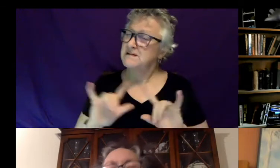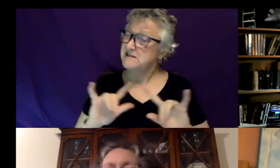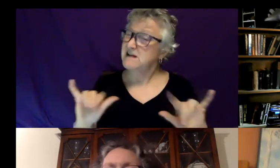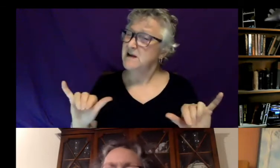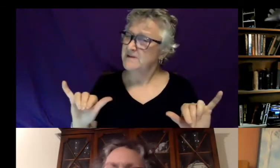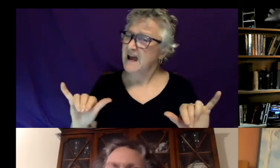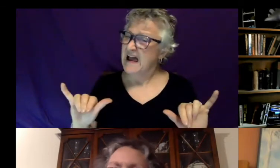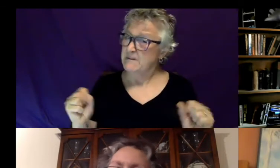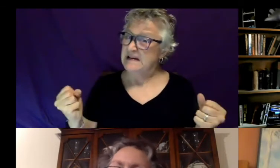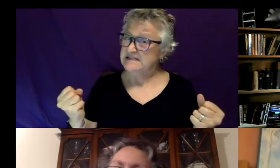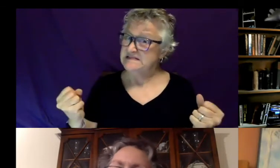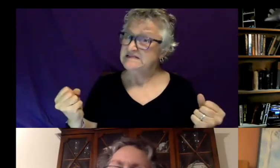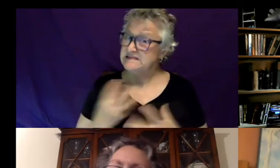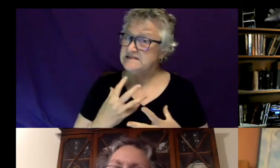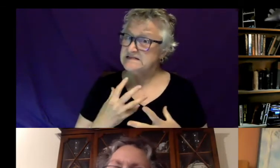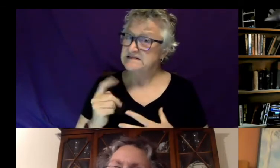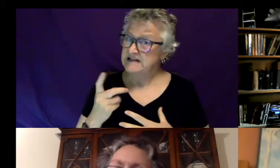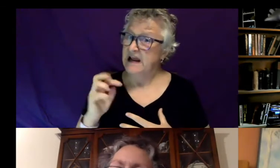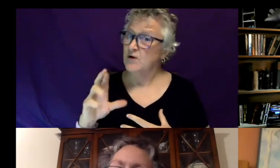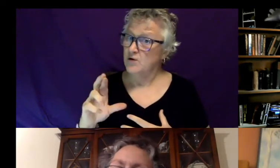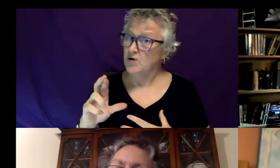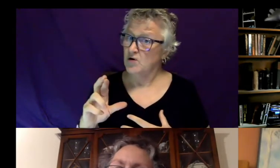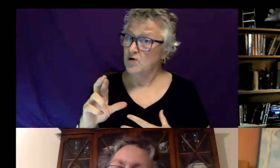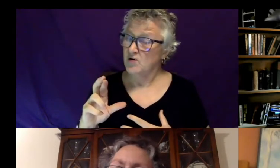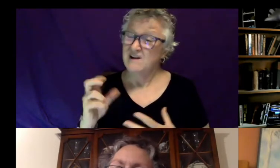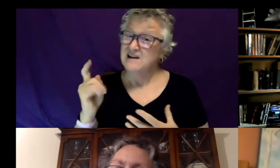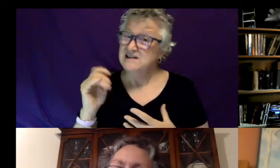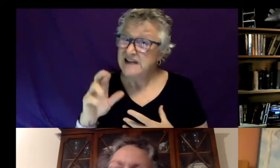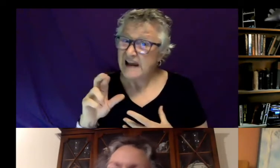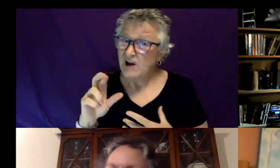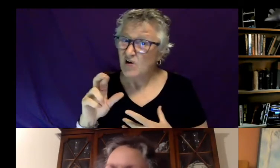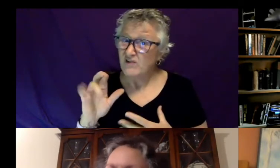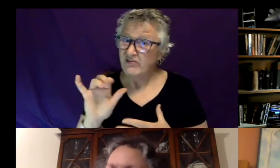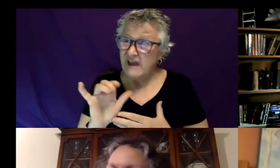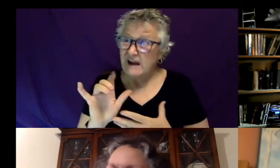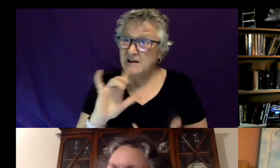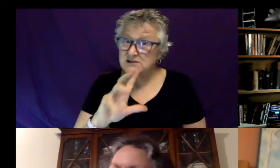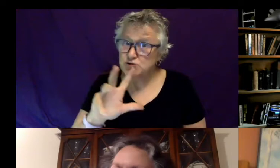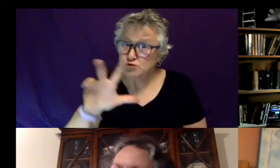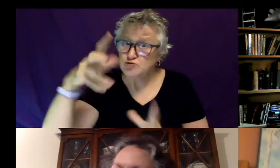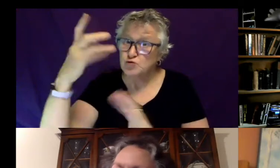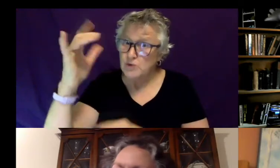And I have I have done that! So, uh, it's a real-- it's a real fear, um,